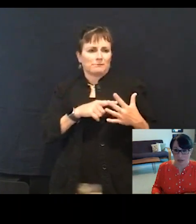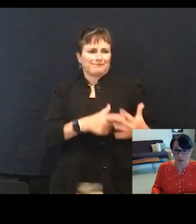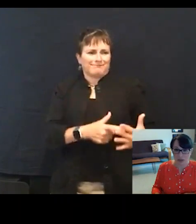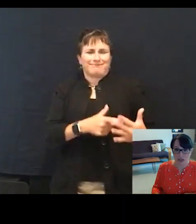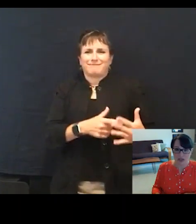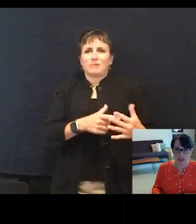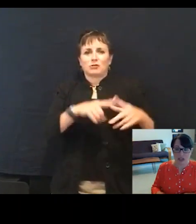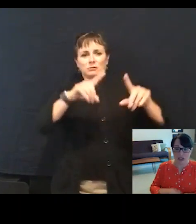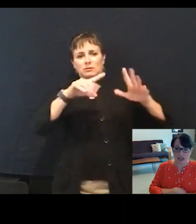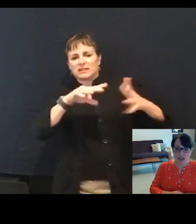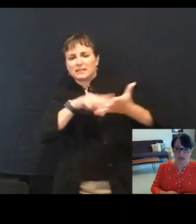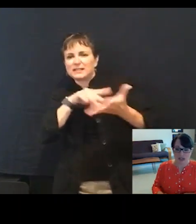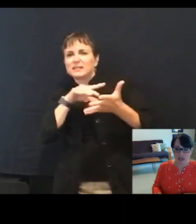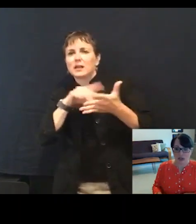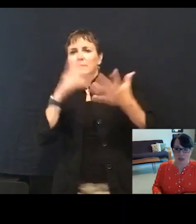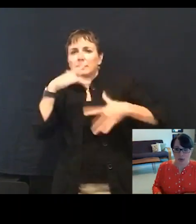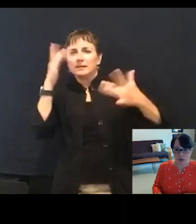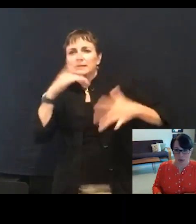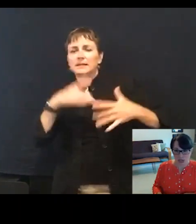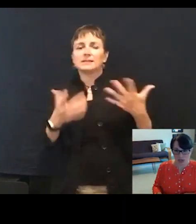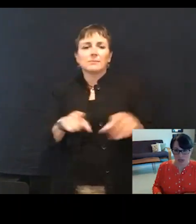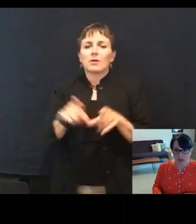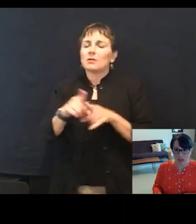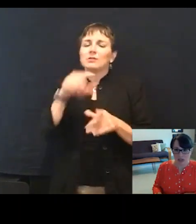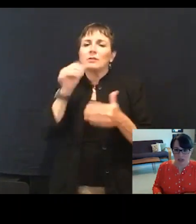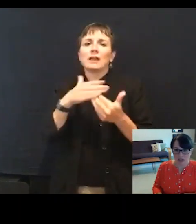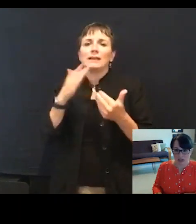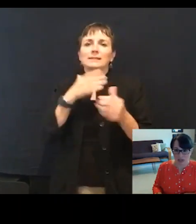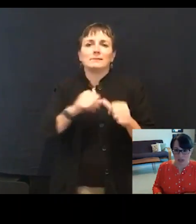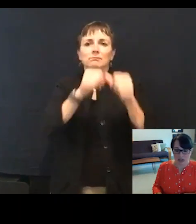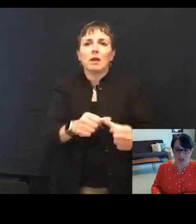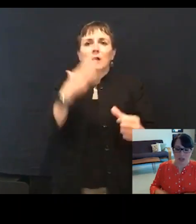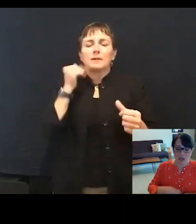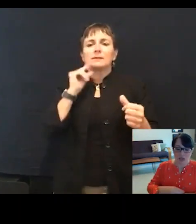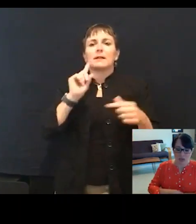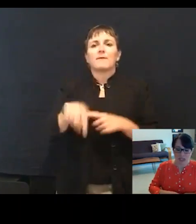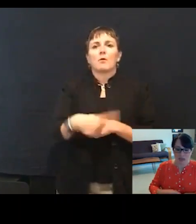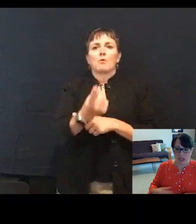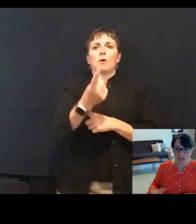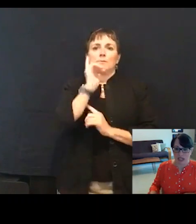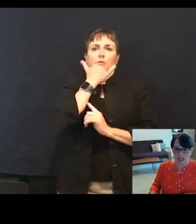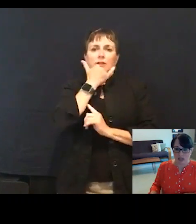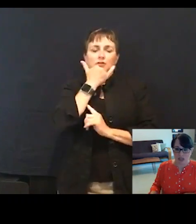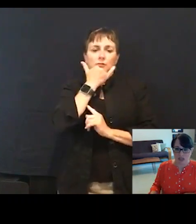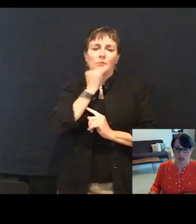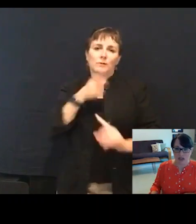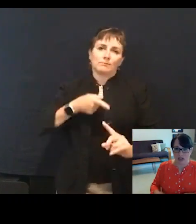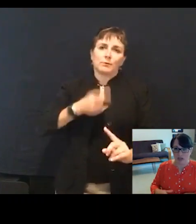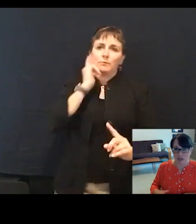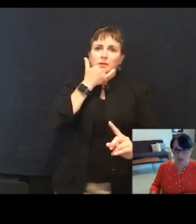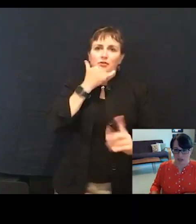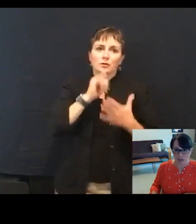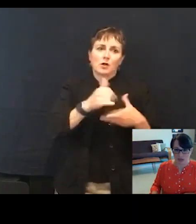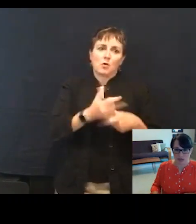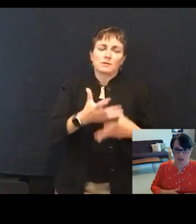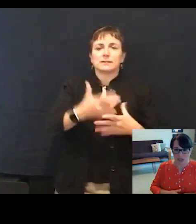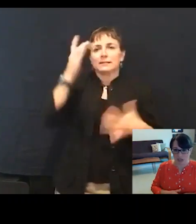with because they have a single point mutation that leads to their disease, which makes maintaining them as a colony very difficult for reasons